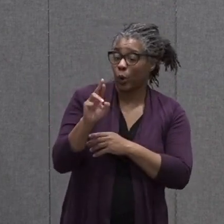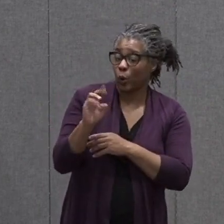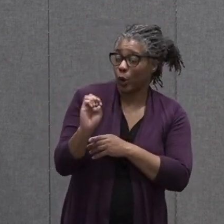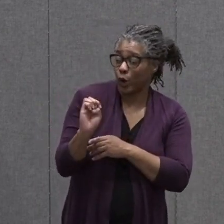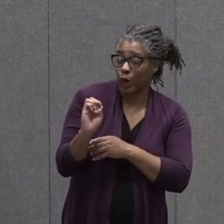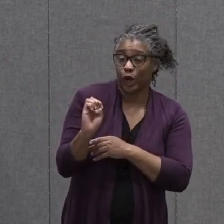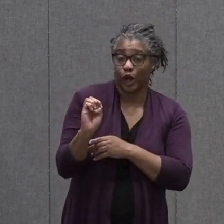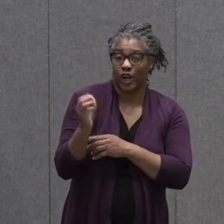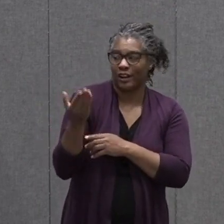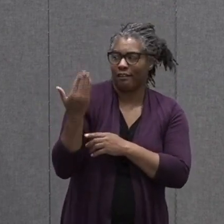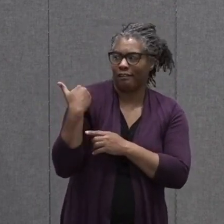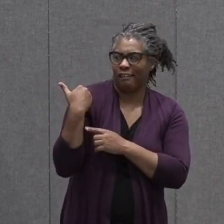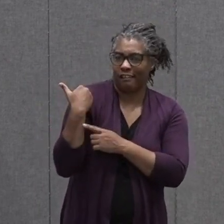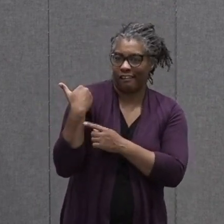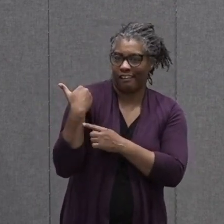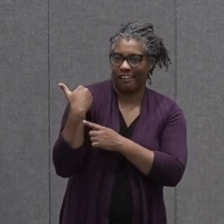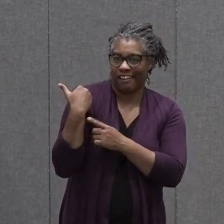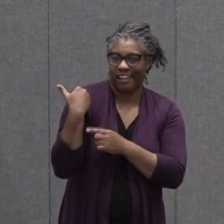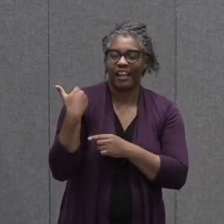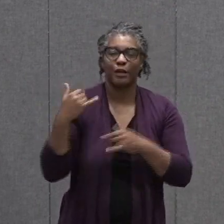Do you see the word were, in our sentence?